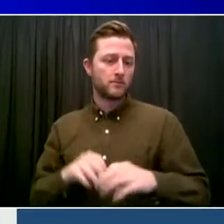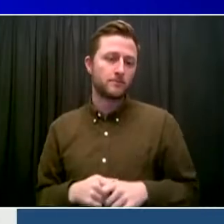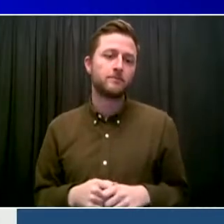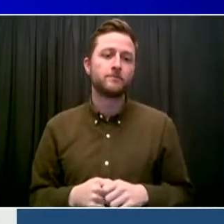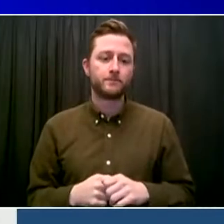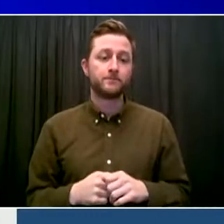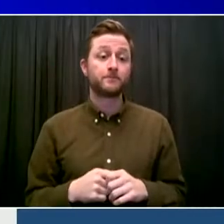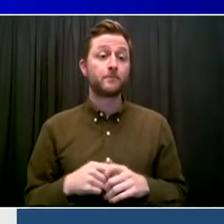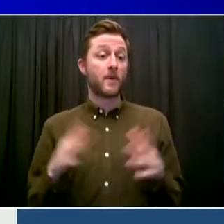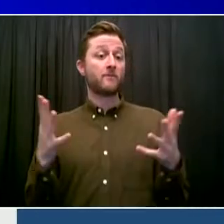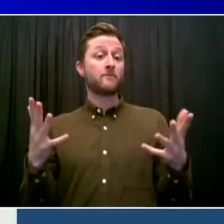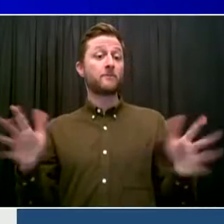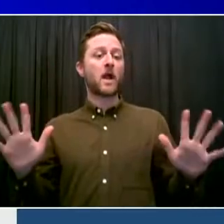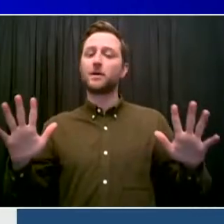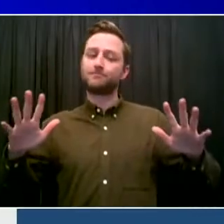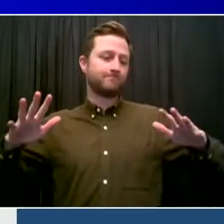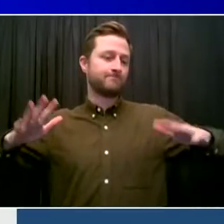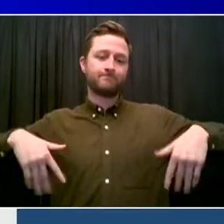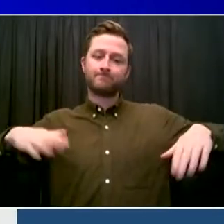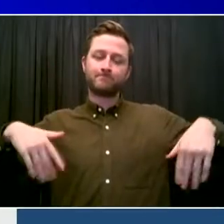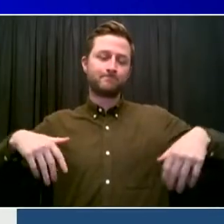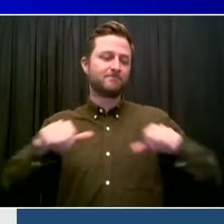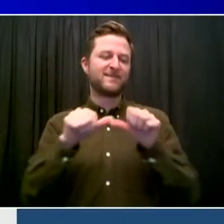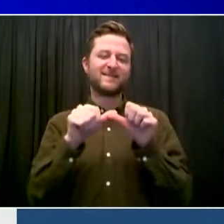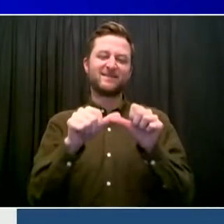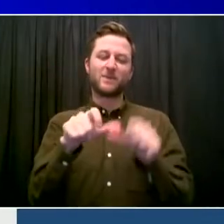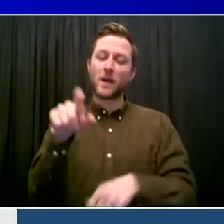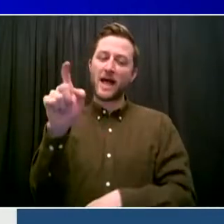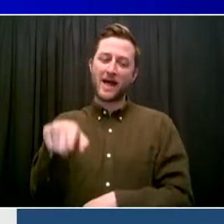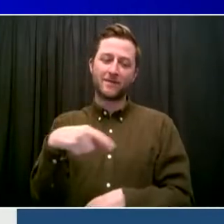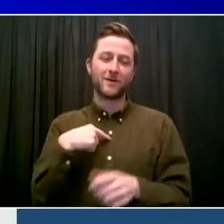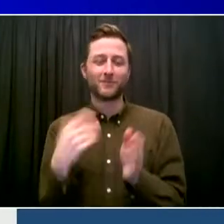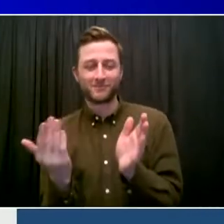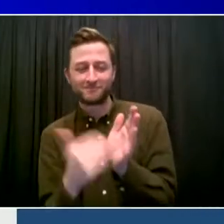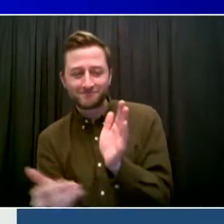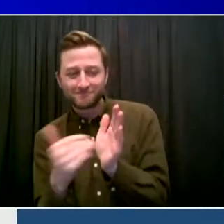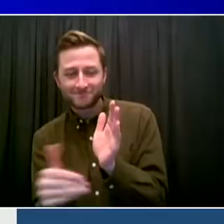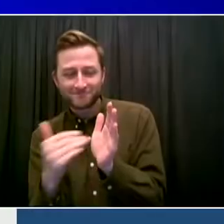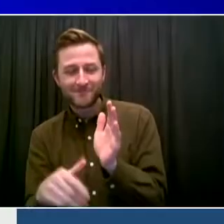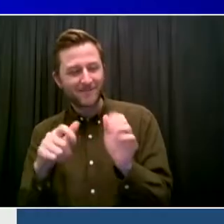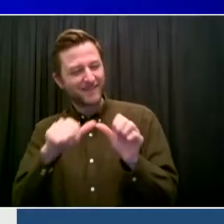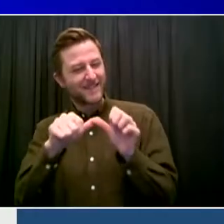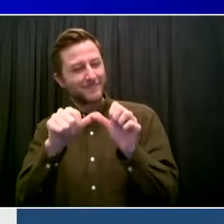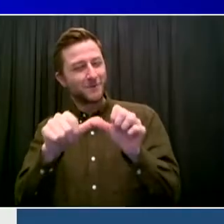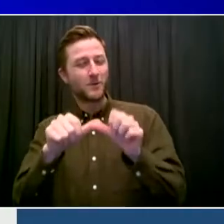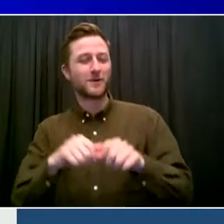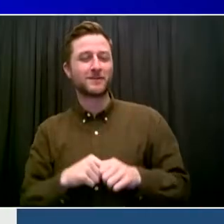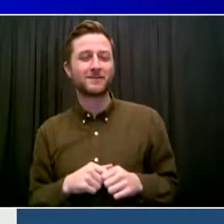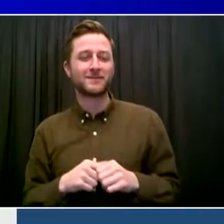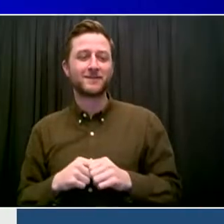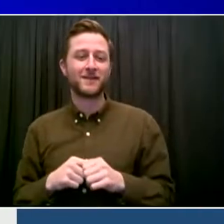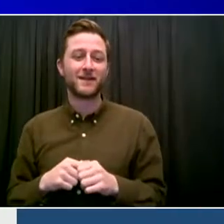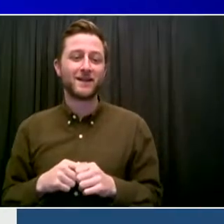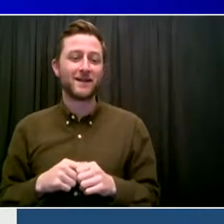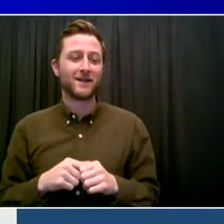TREHE IS A DECLINE BECAUSE OF WHAT YOU'D DID. YOU RESPONDED ACCORDINGLY TO